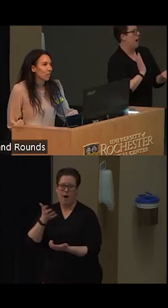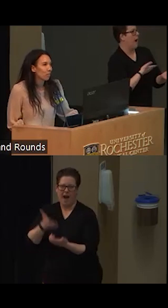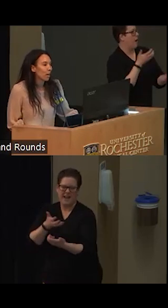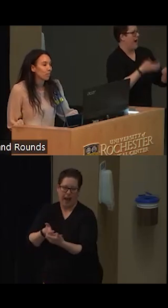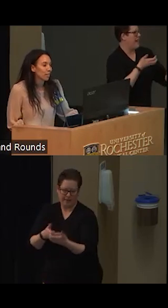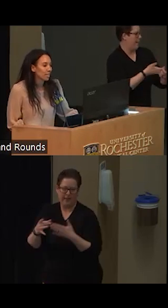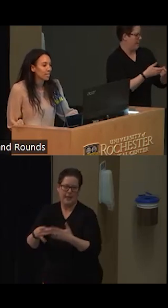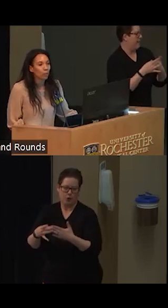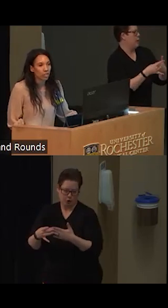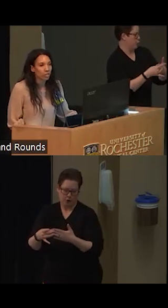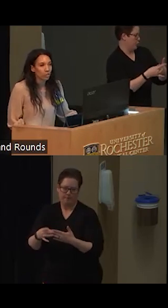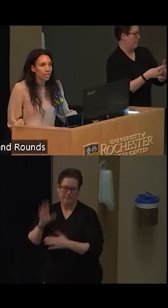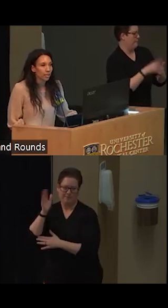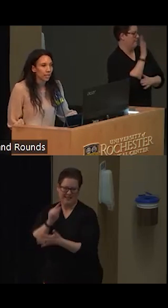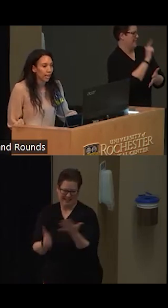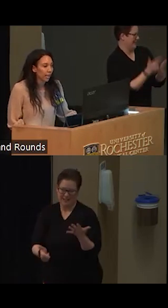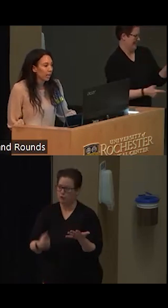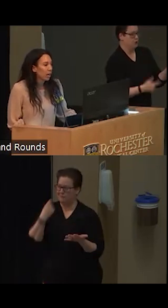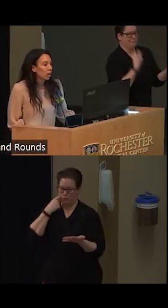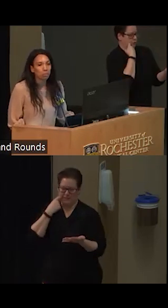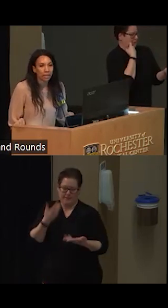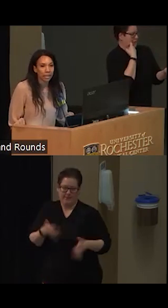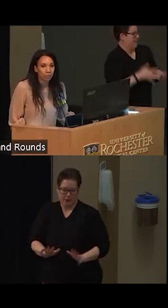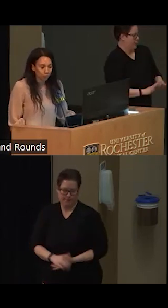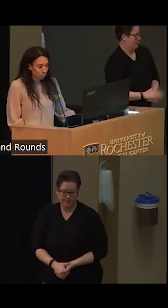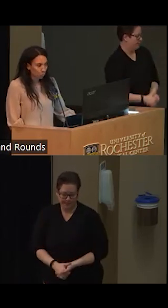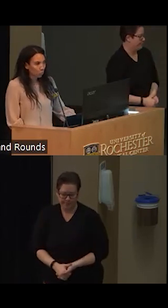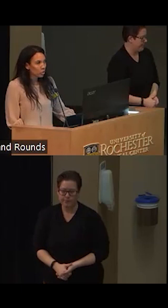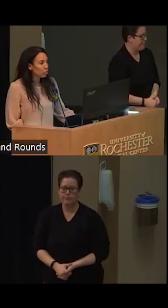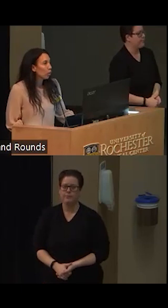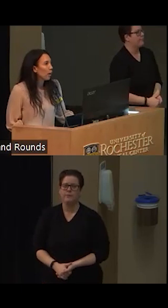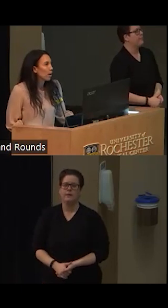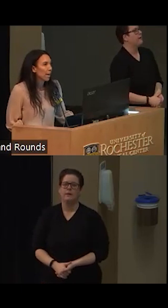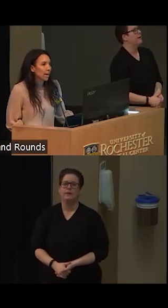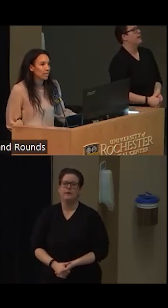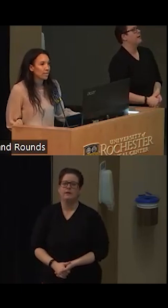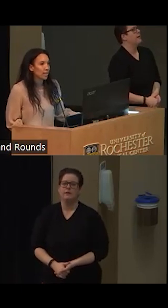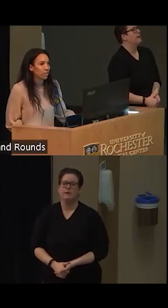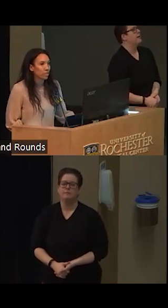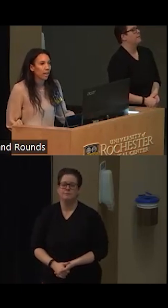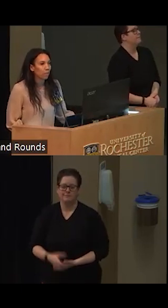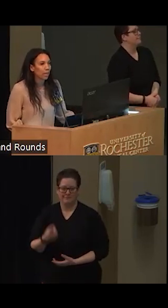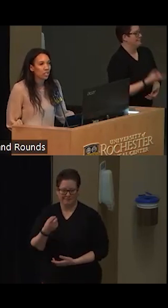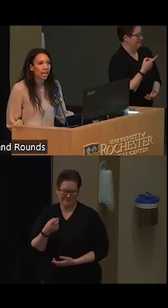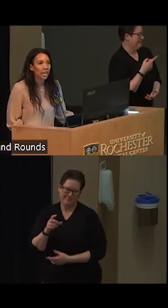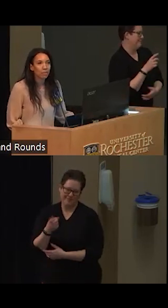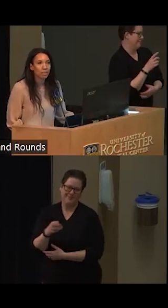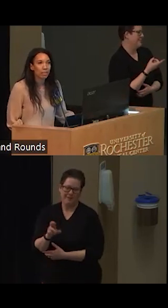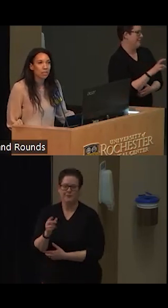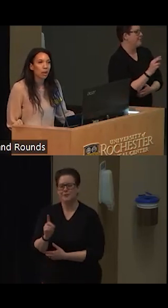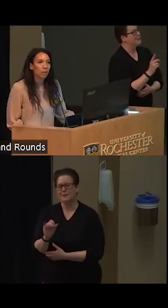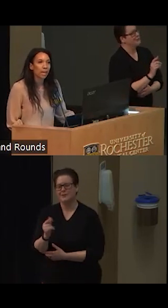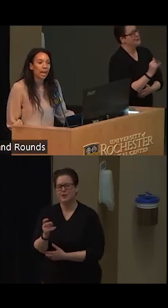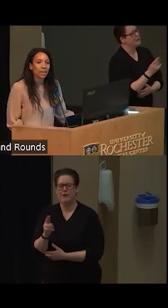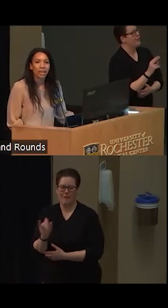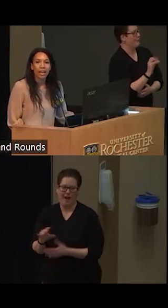series that we just recently completed so um as Dr Giovanni mentioned I came into this department at